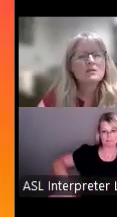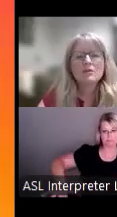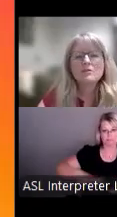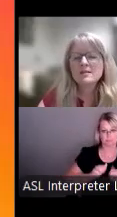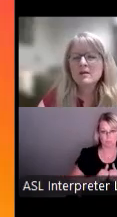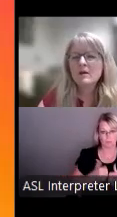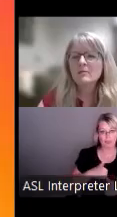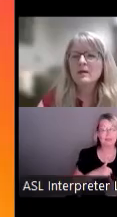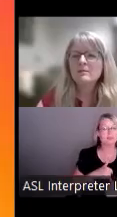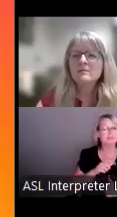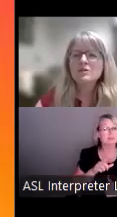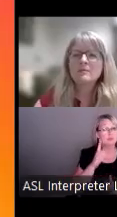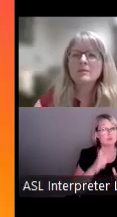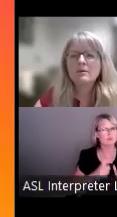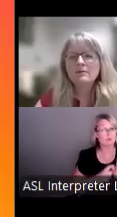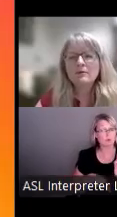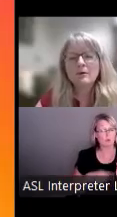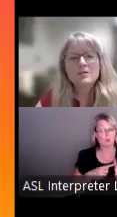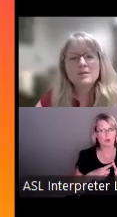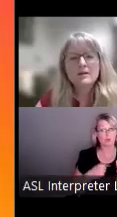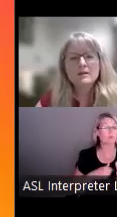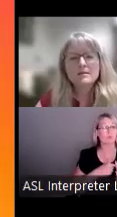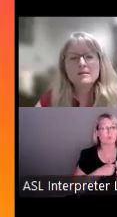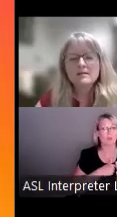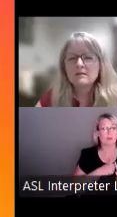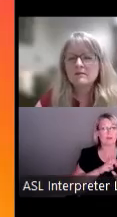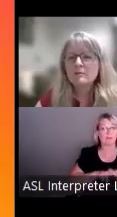and so you'll see when we jump forward to the sense of